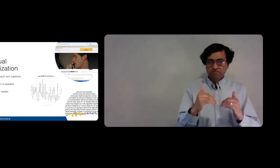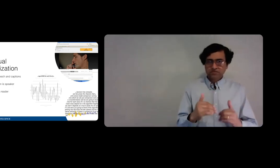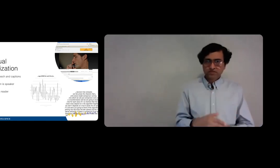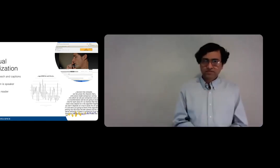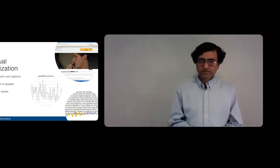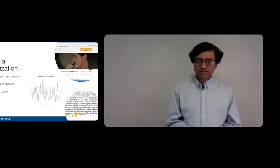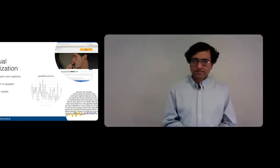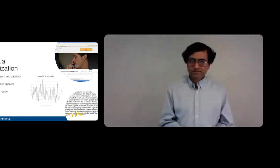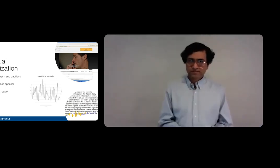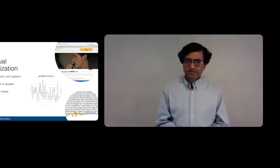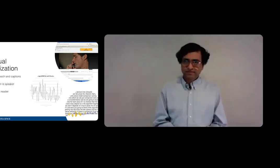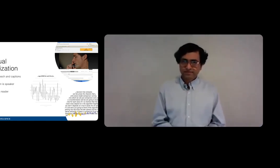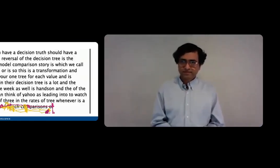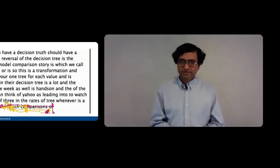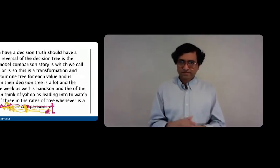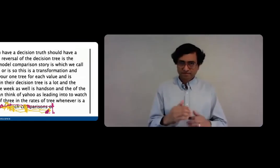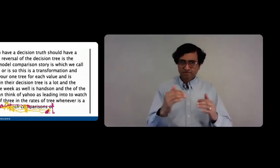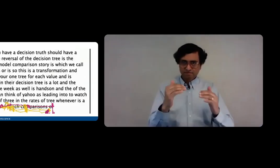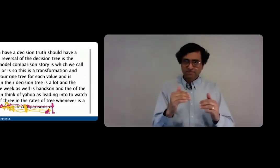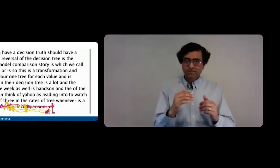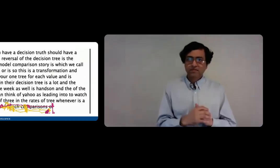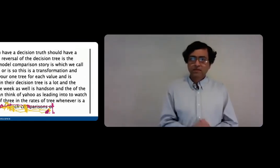And one more.